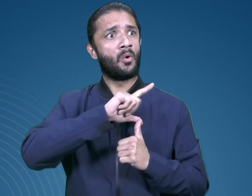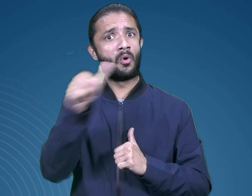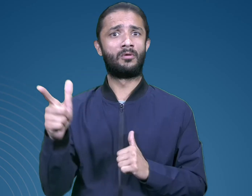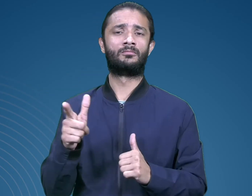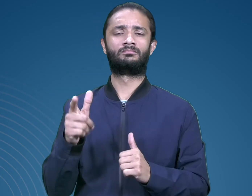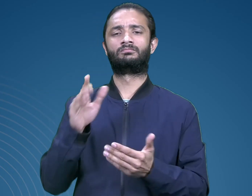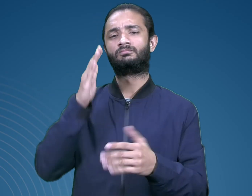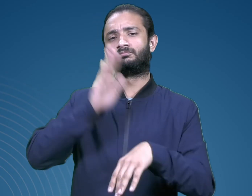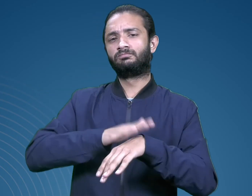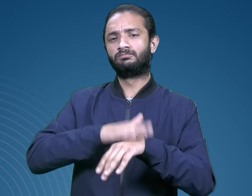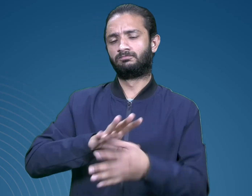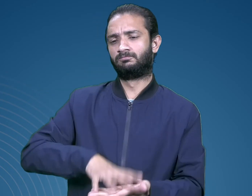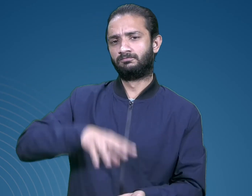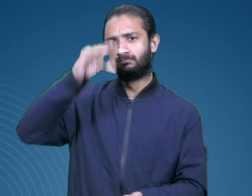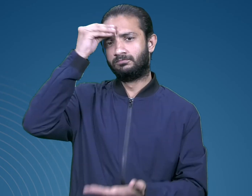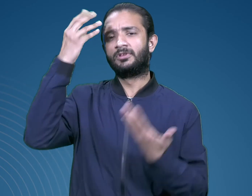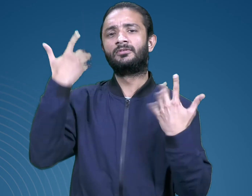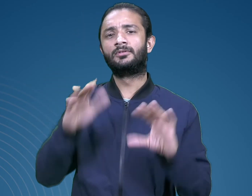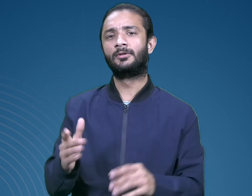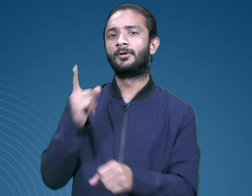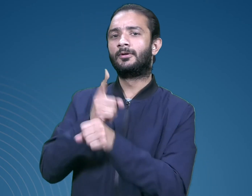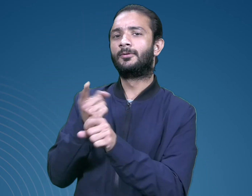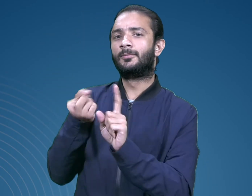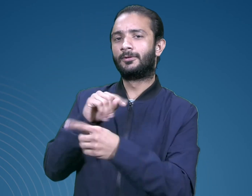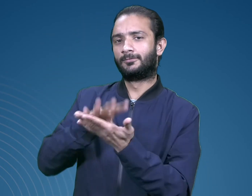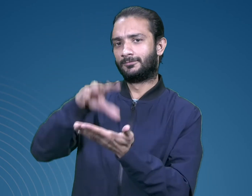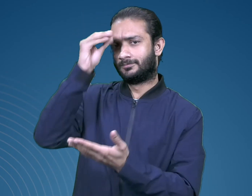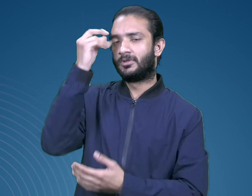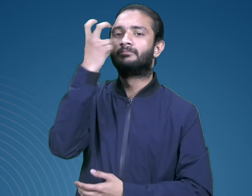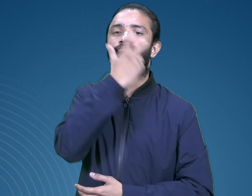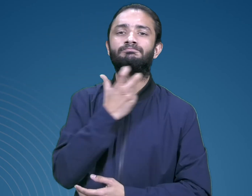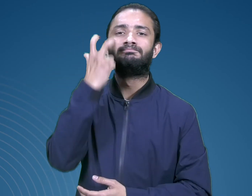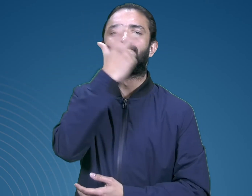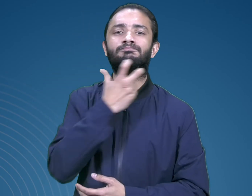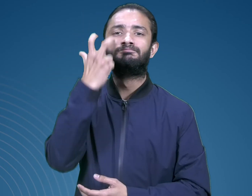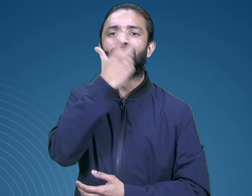who have completed their Master's or Bachelor's or diploma in Hearing Impaired.